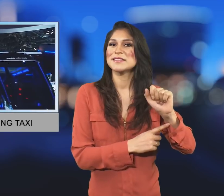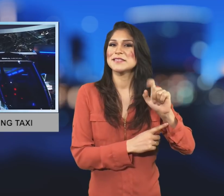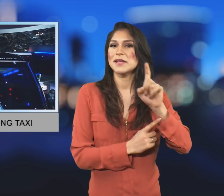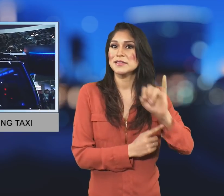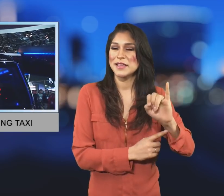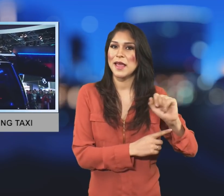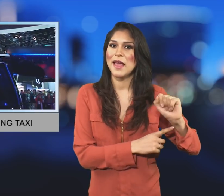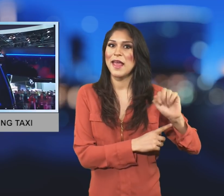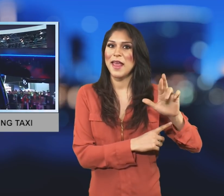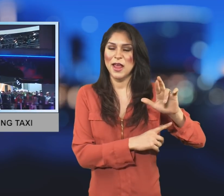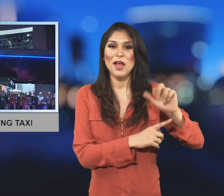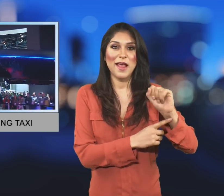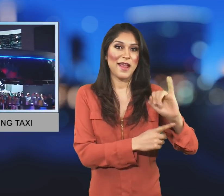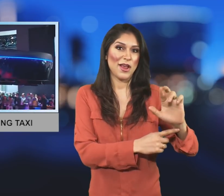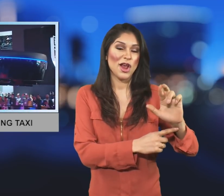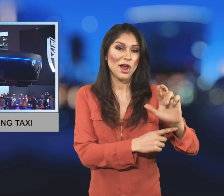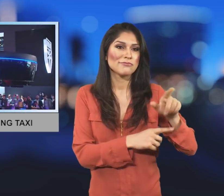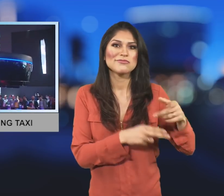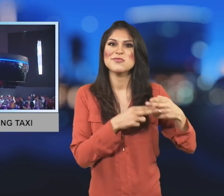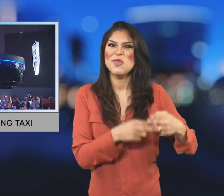It's an air taxi.